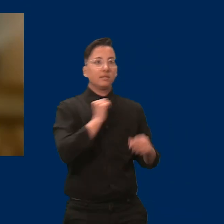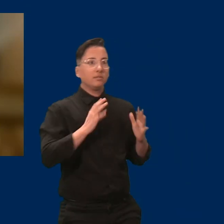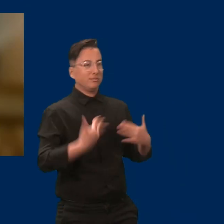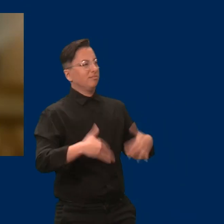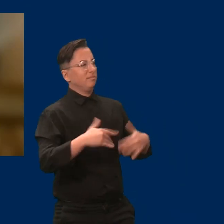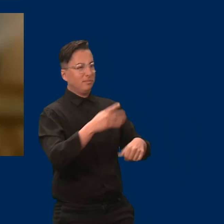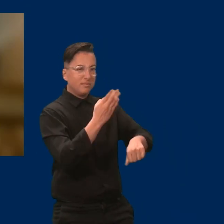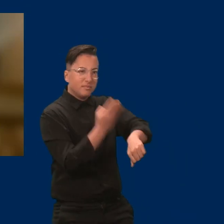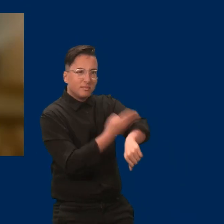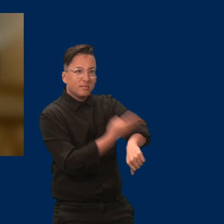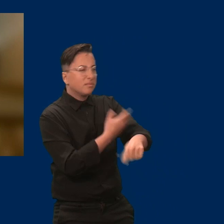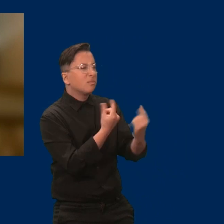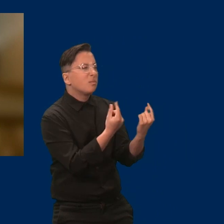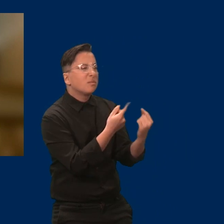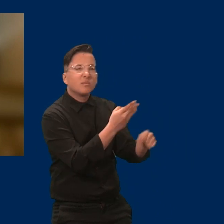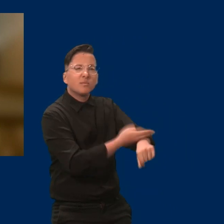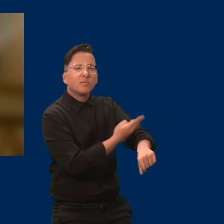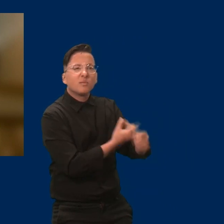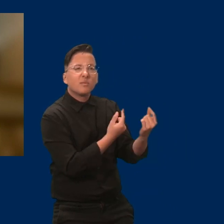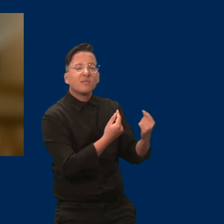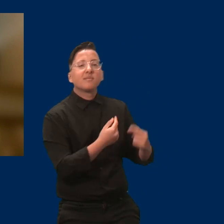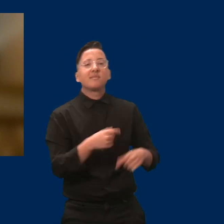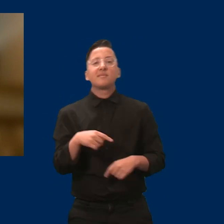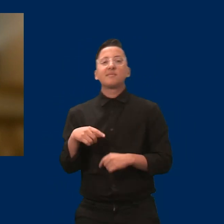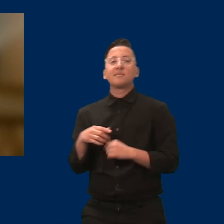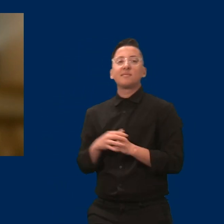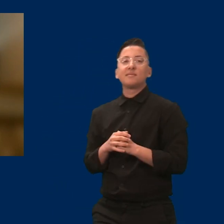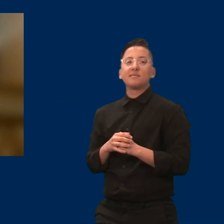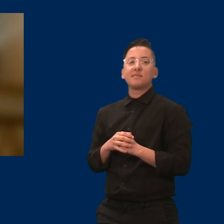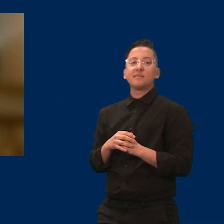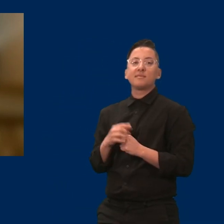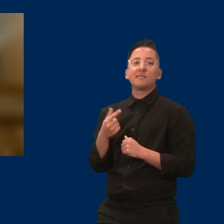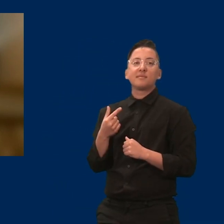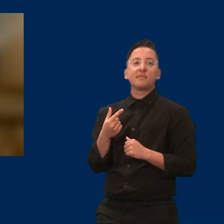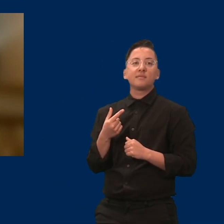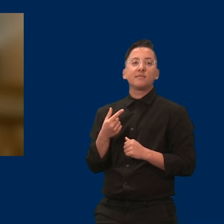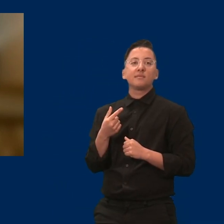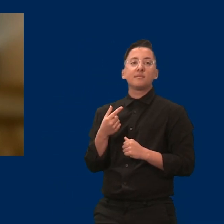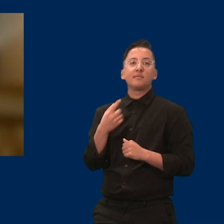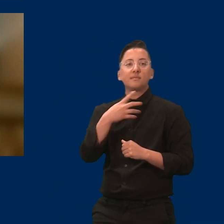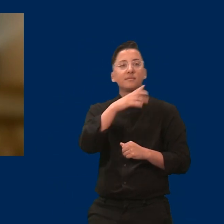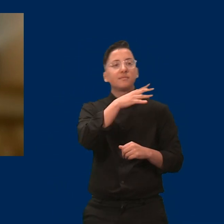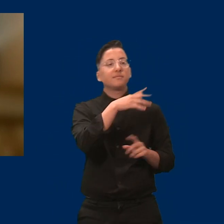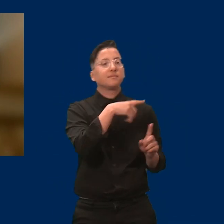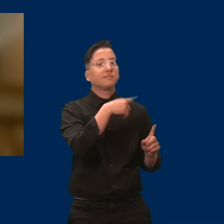What did you do in the remodeling as a woodworker? What was some of the fun things that you did?